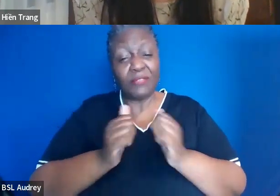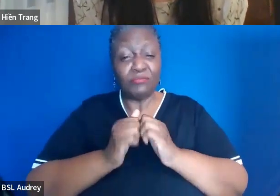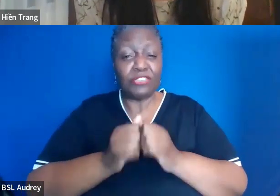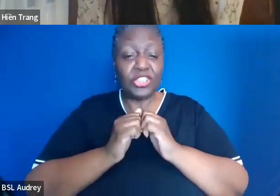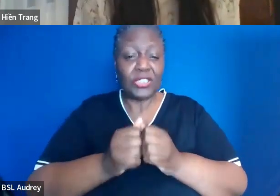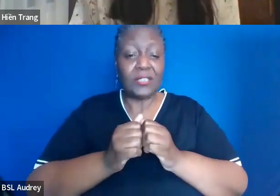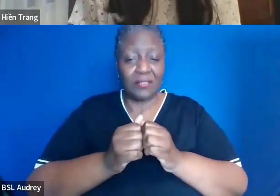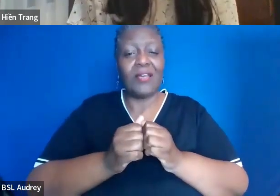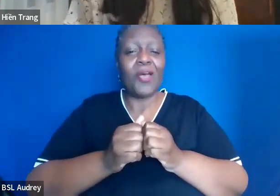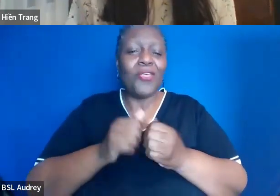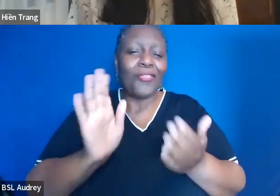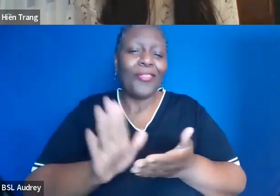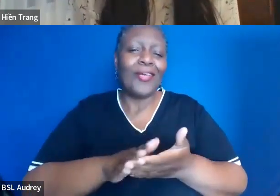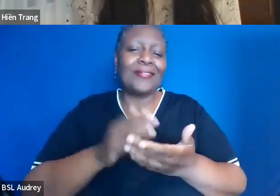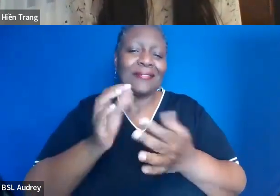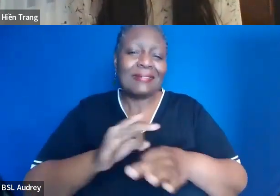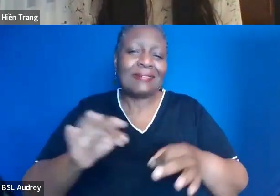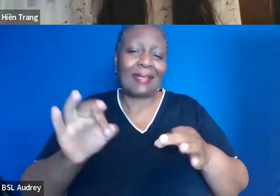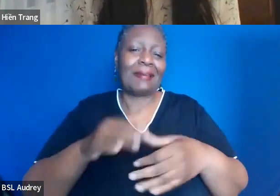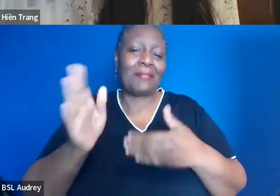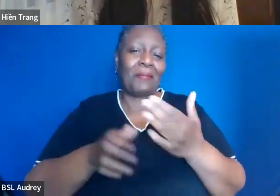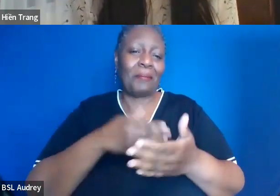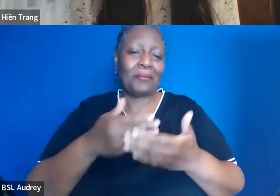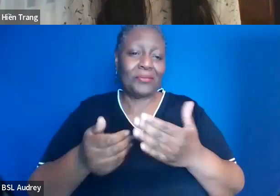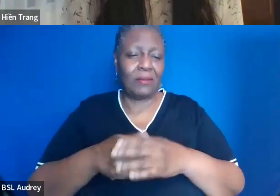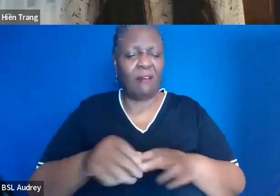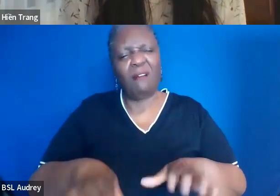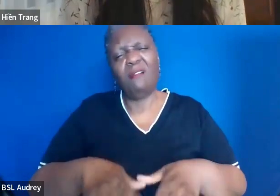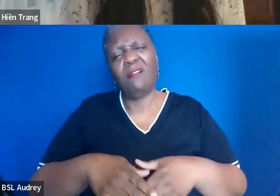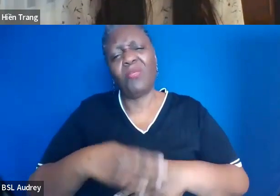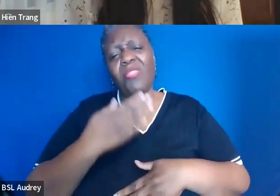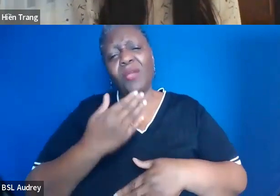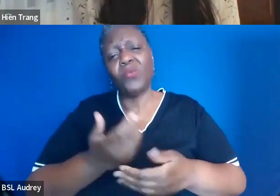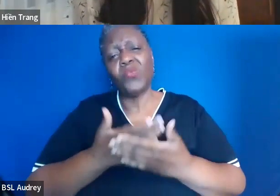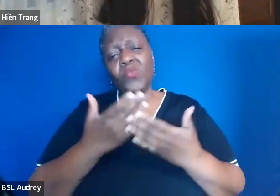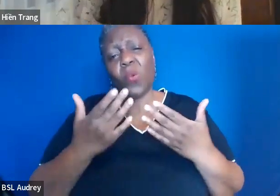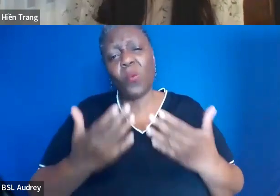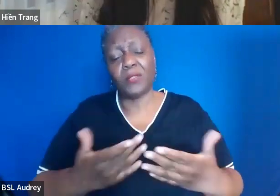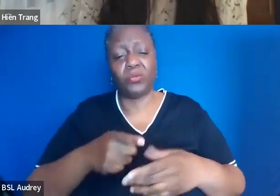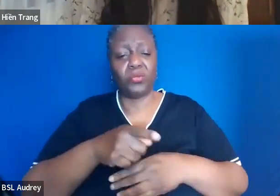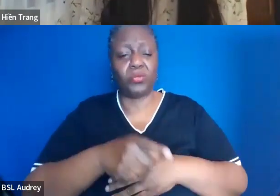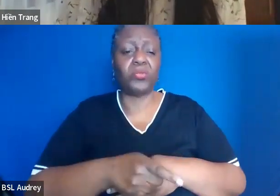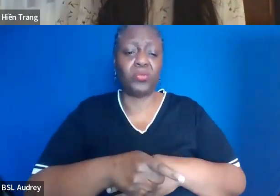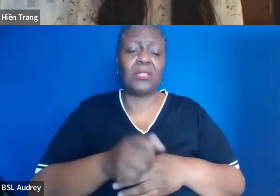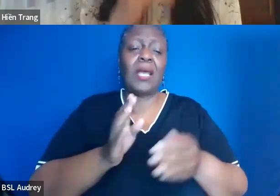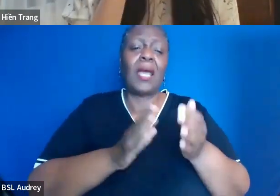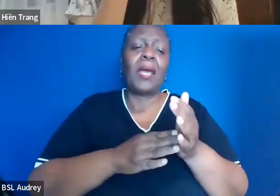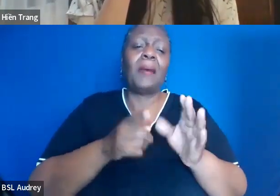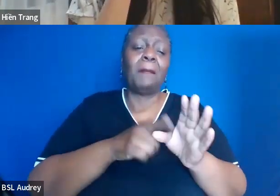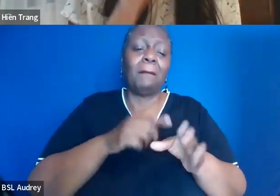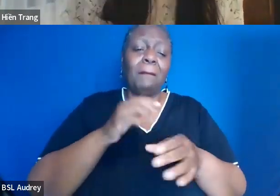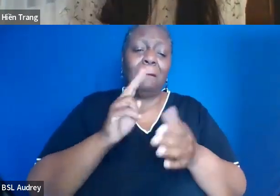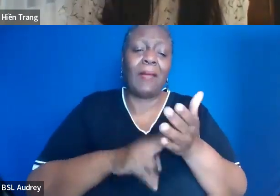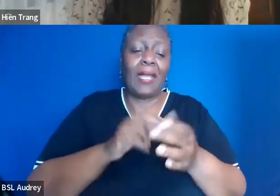of her poetry with me well we thank you so much because that was an incredible reading and thank